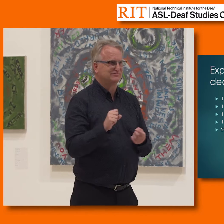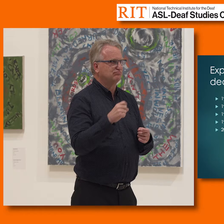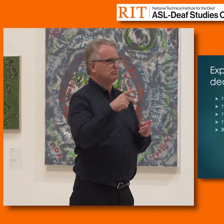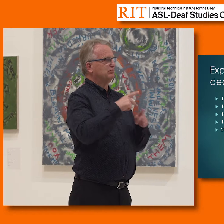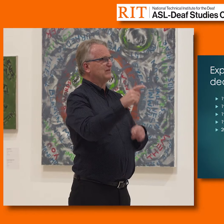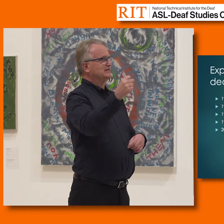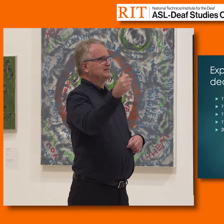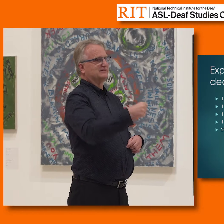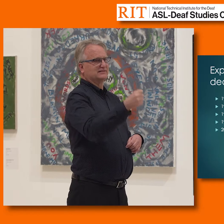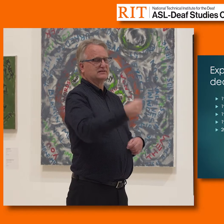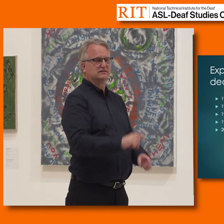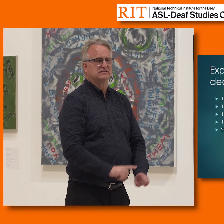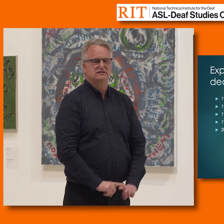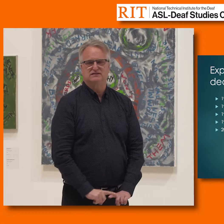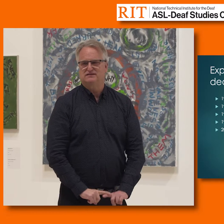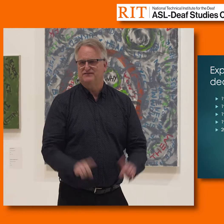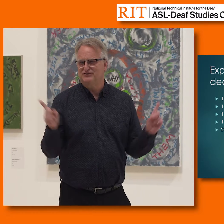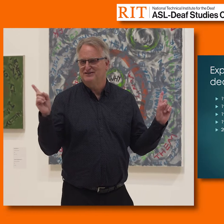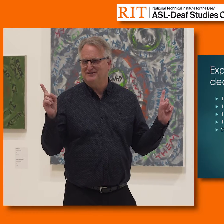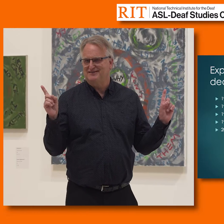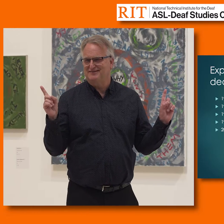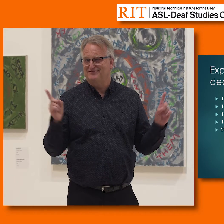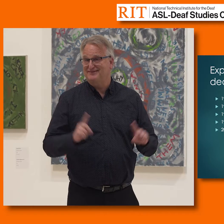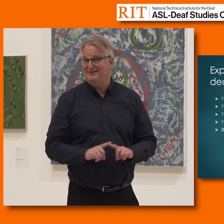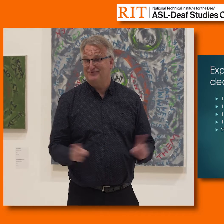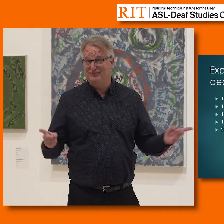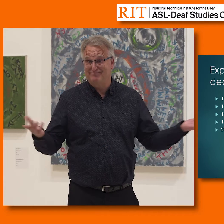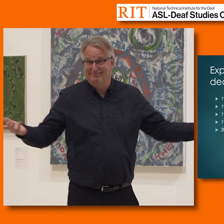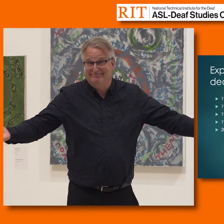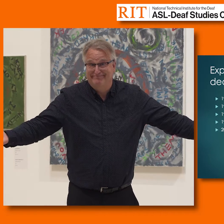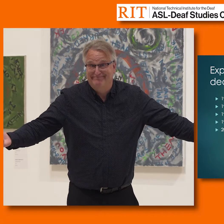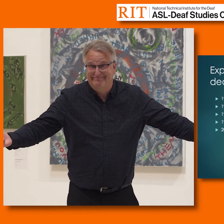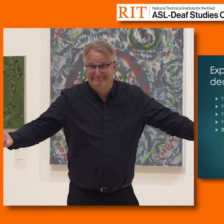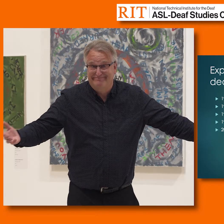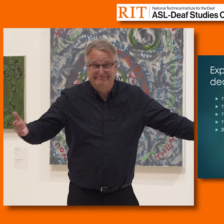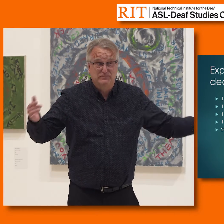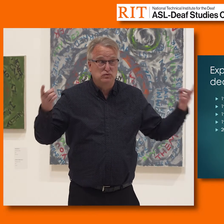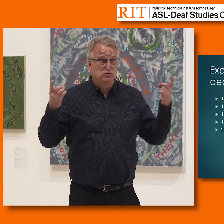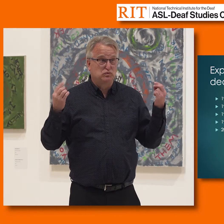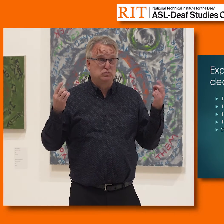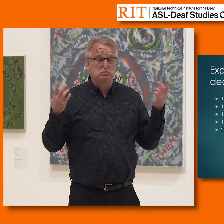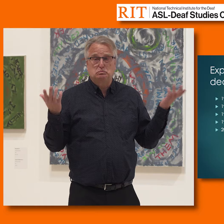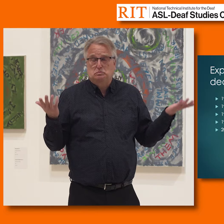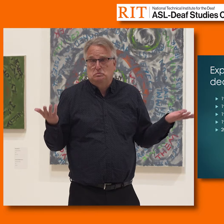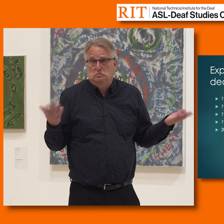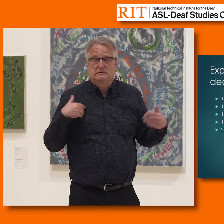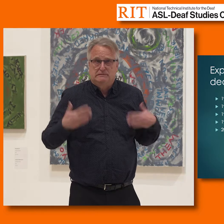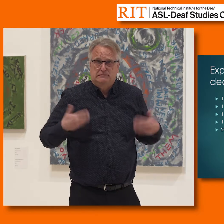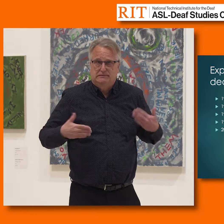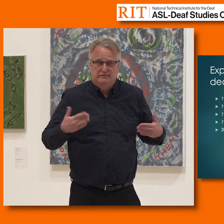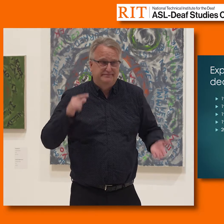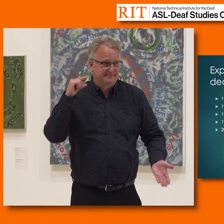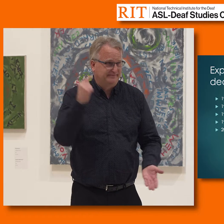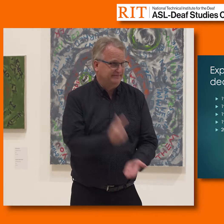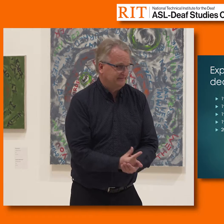having a friend as an interpreter, a professional, versus working with a stranger. Those are very different experiences for me.